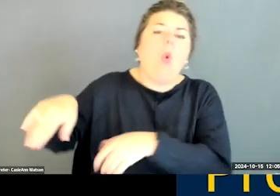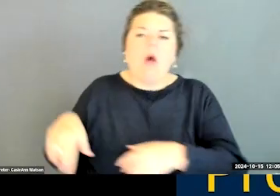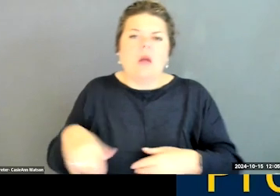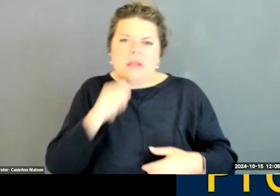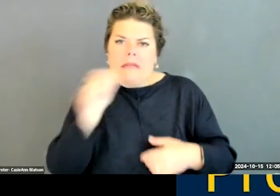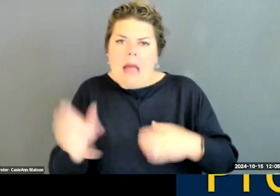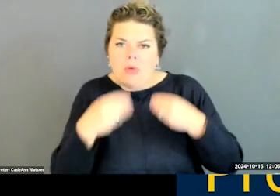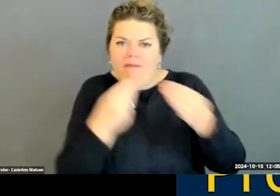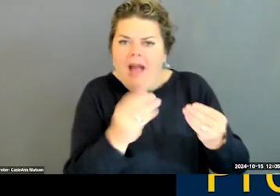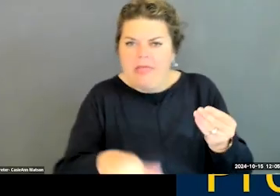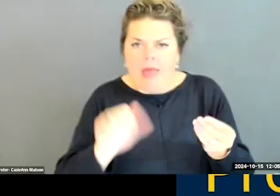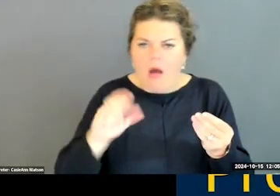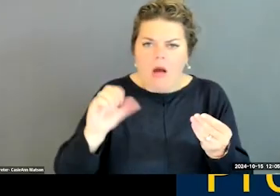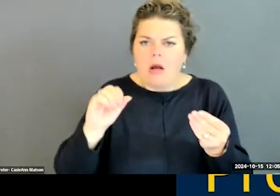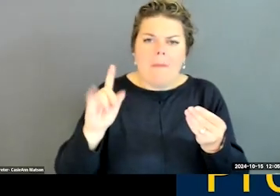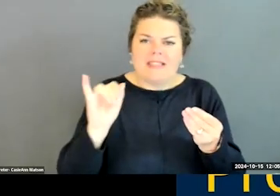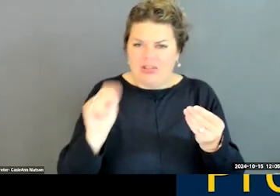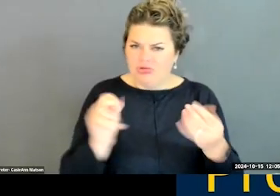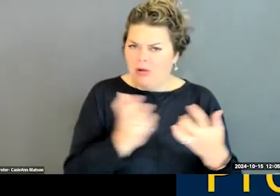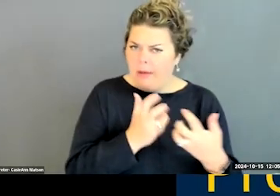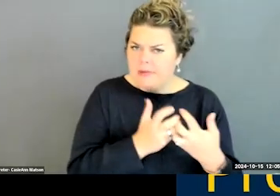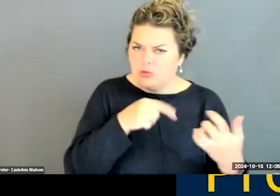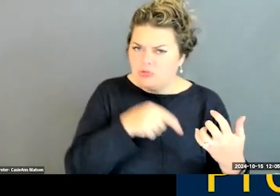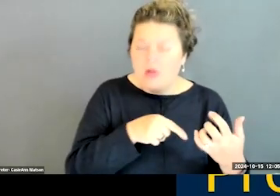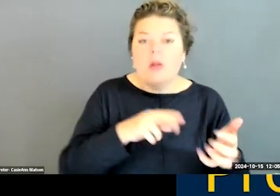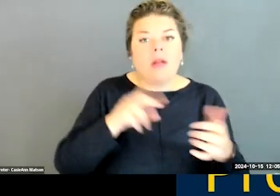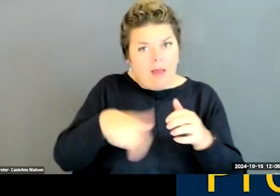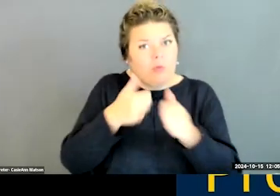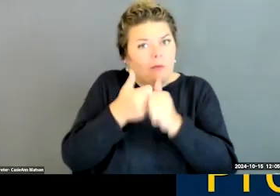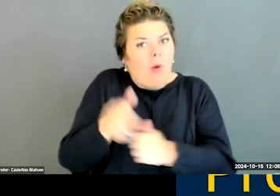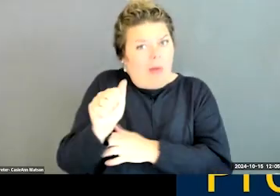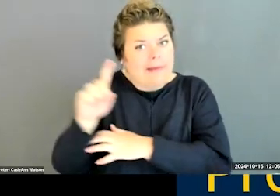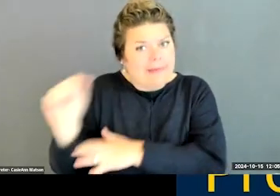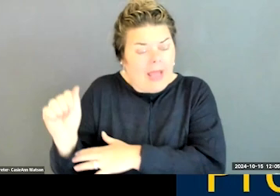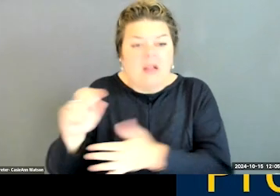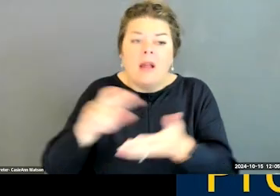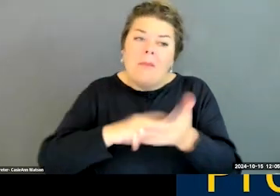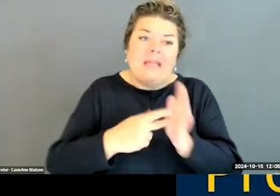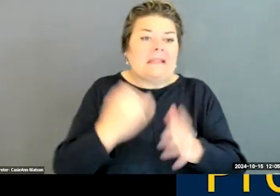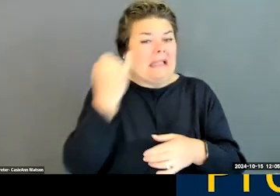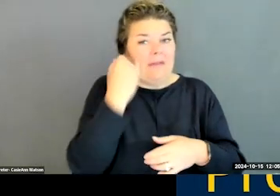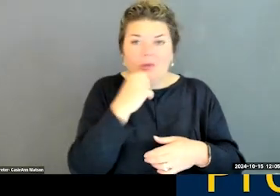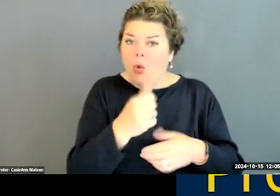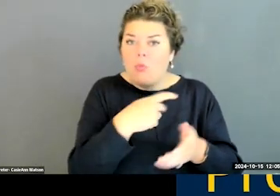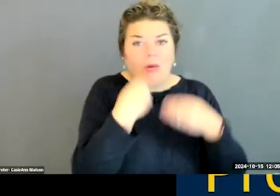in any of these prohibited practices under the ADA, which are, failure to provide auxiliary aids or services,